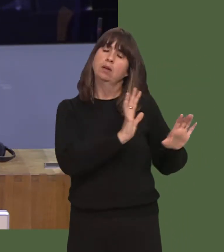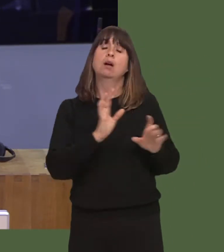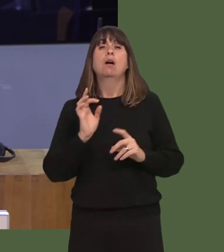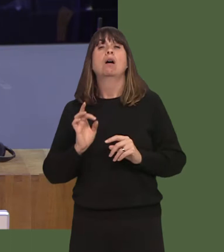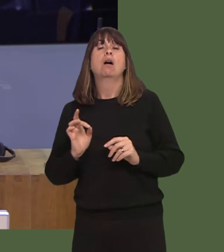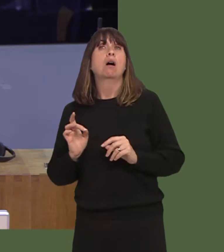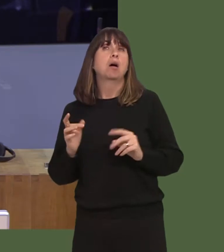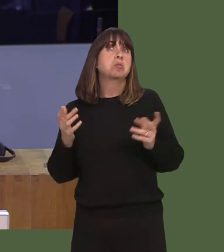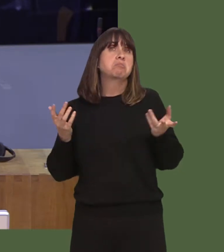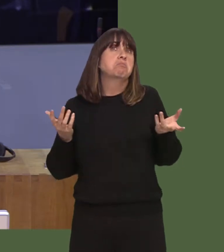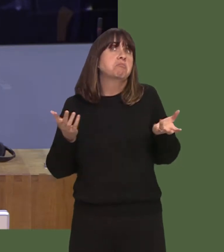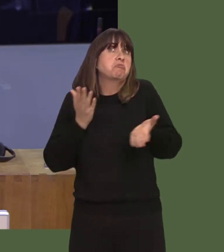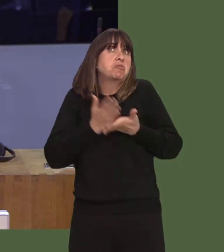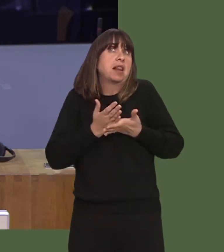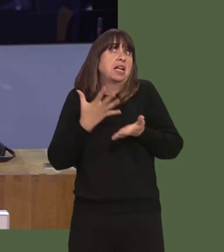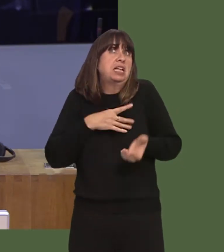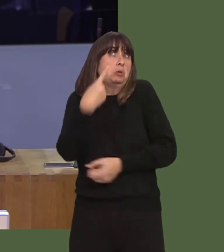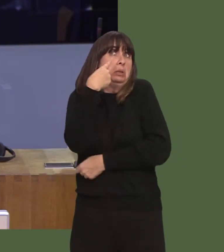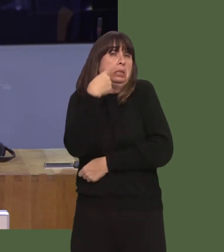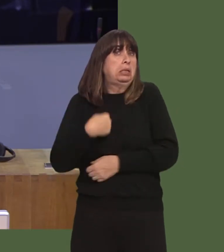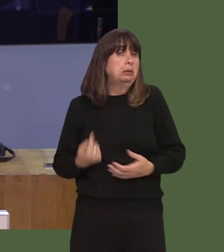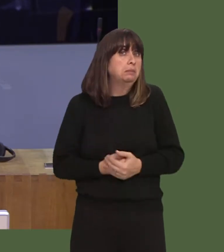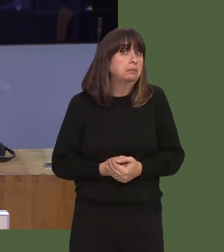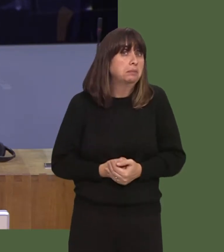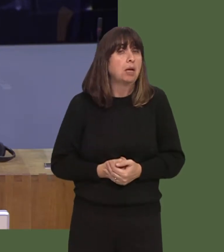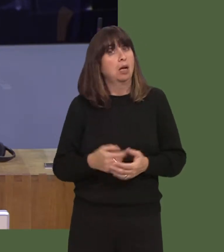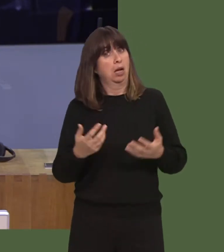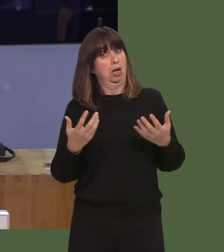I suppose, ultimately, the proof of the pudding is in the eating, and we have come to a state